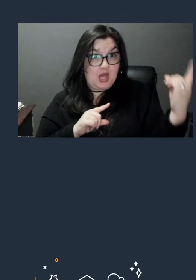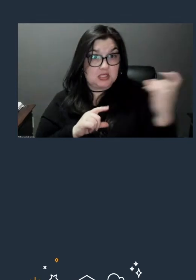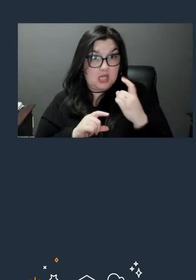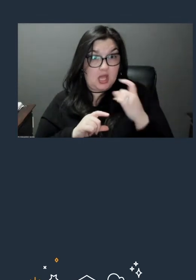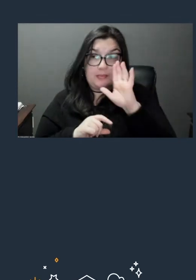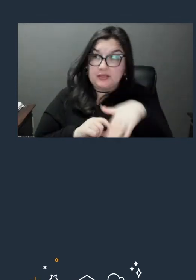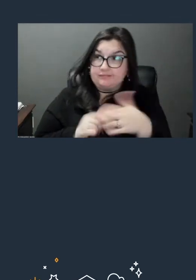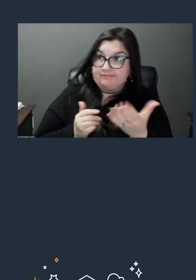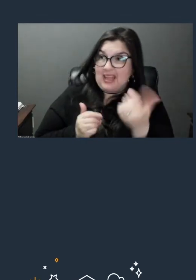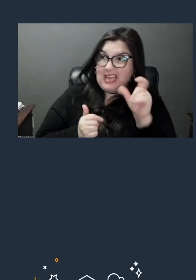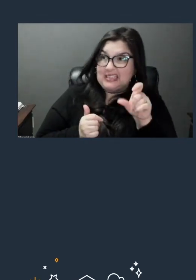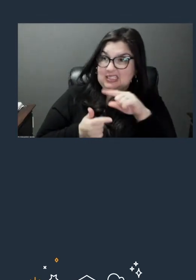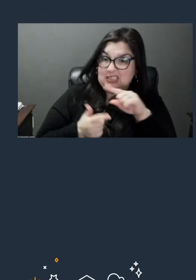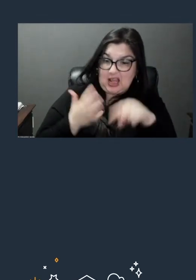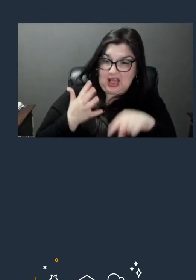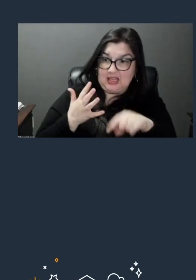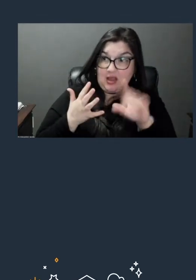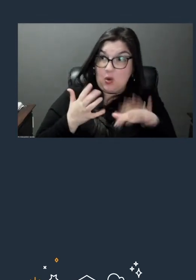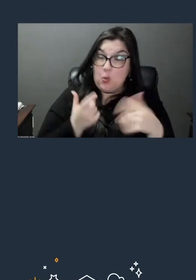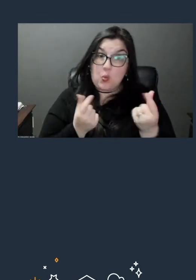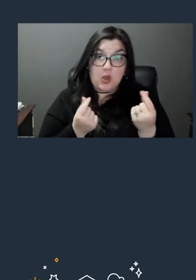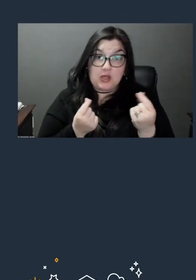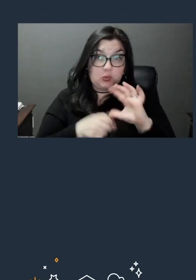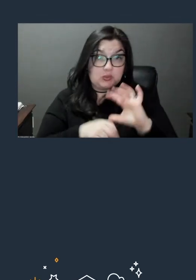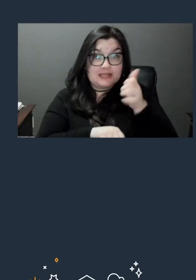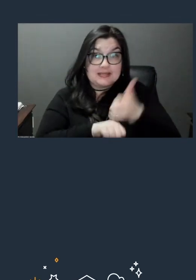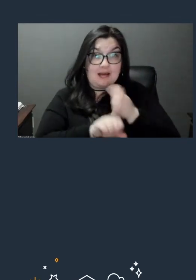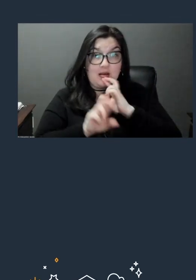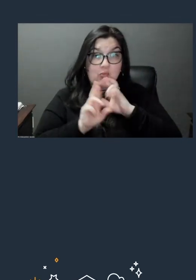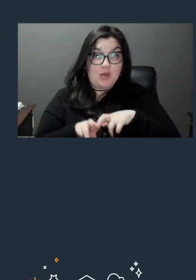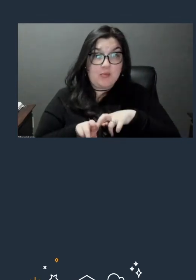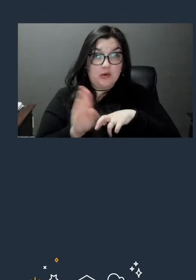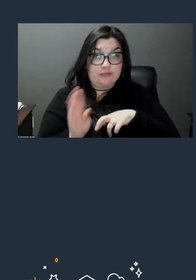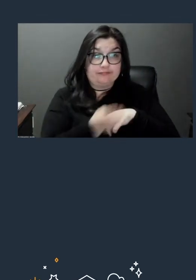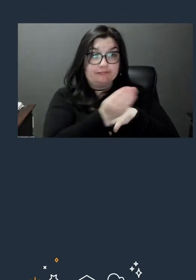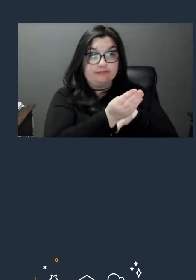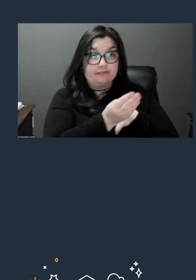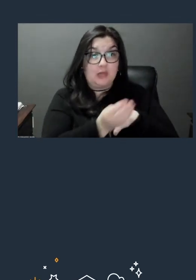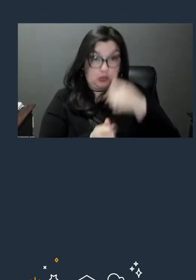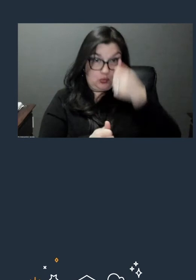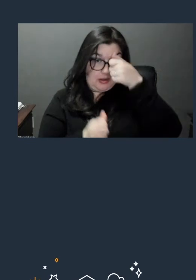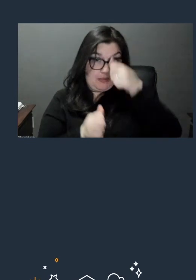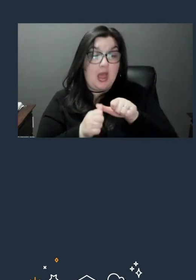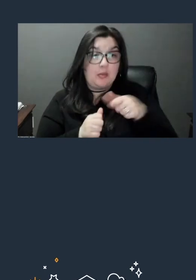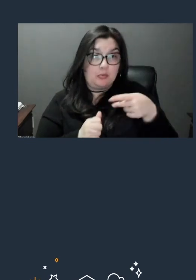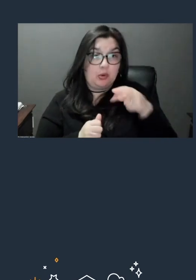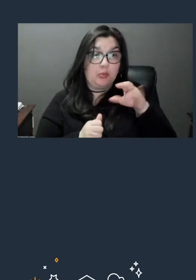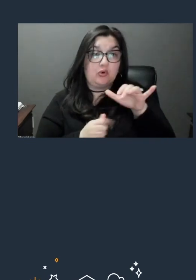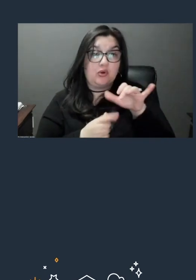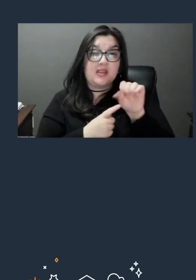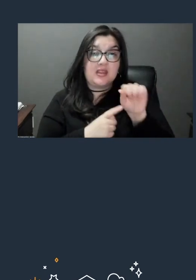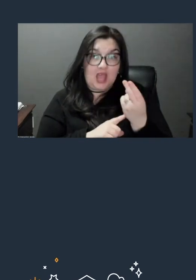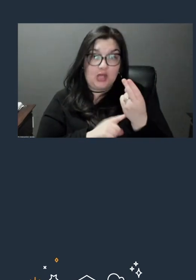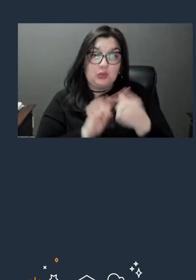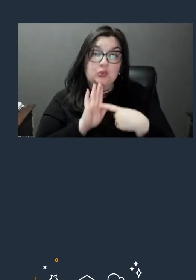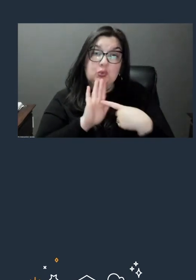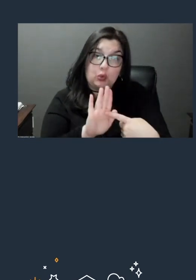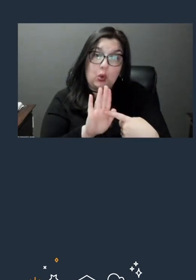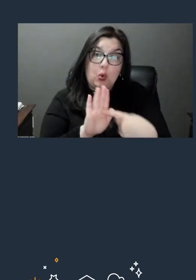all you have to do is set up those reports, and like Priyesh showed, you have your report plan, and you can get as granular